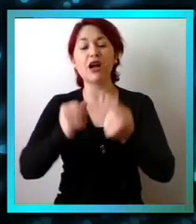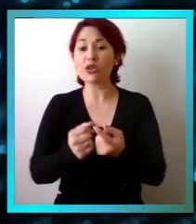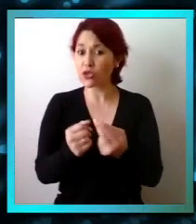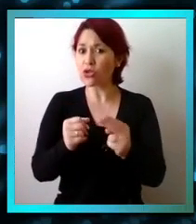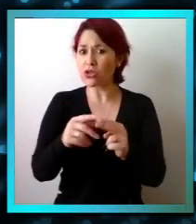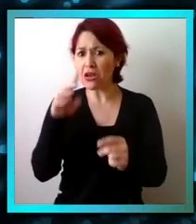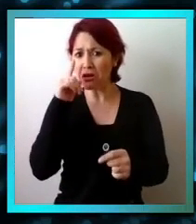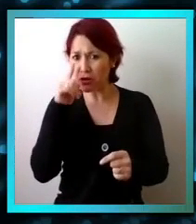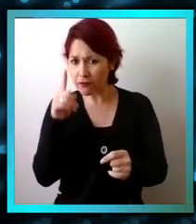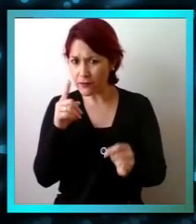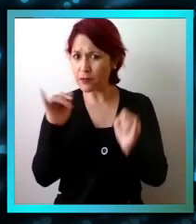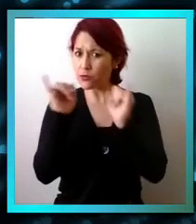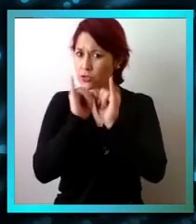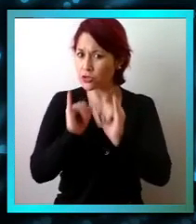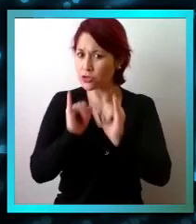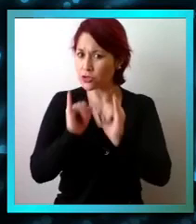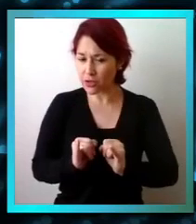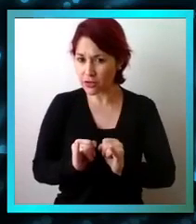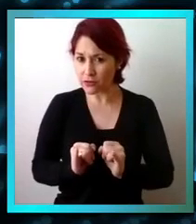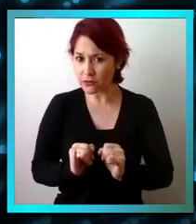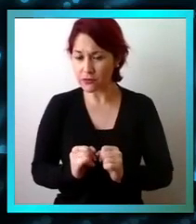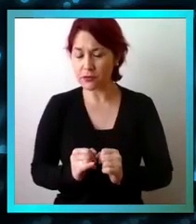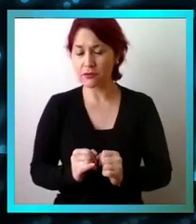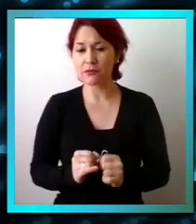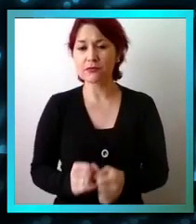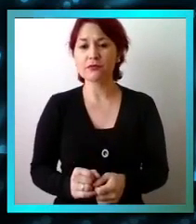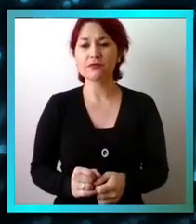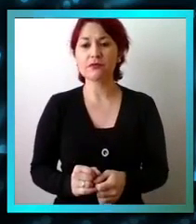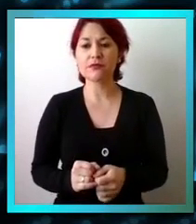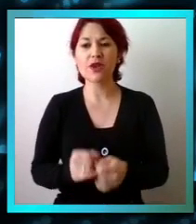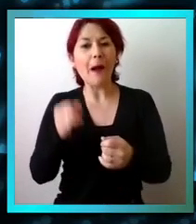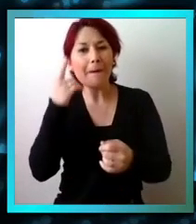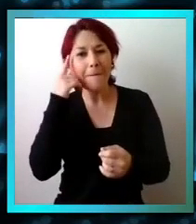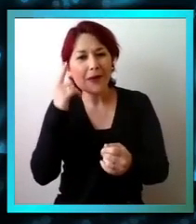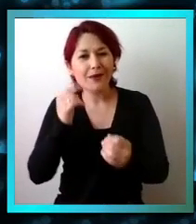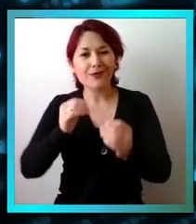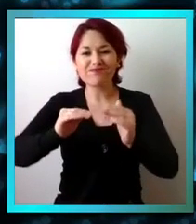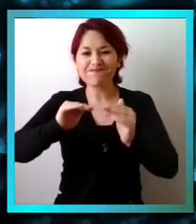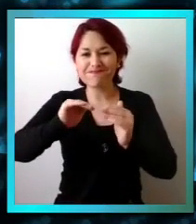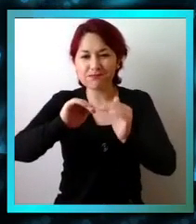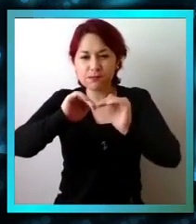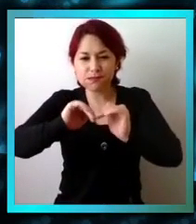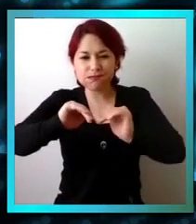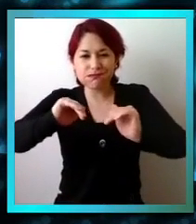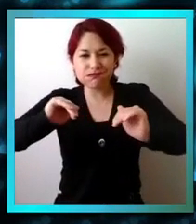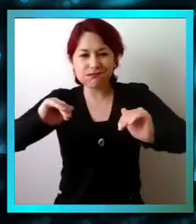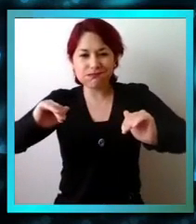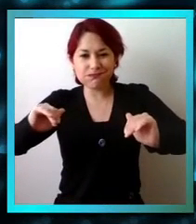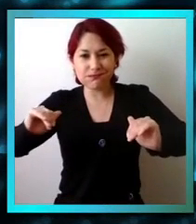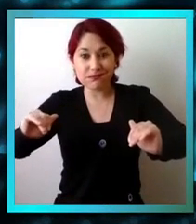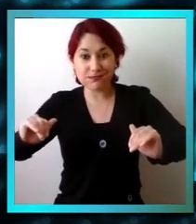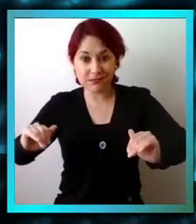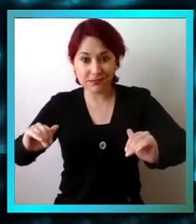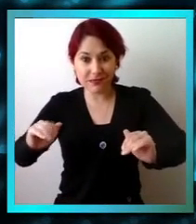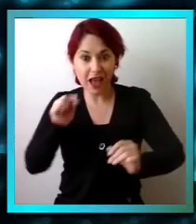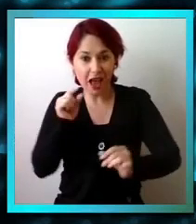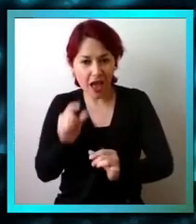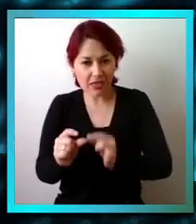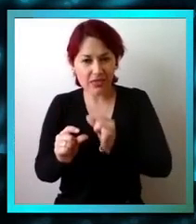little pieces and every part of the system has a prescribed permissions and every piece of the